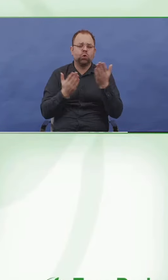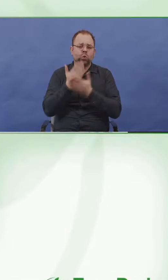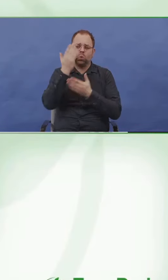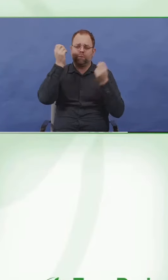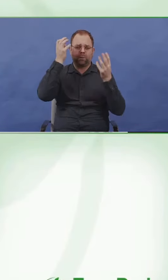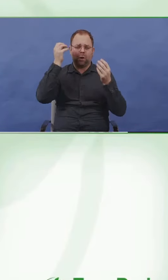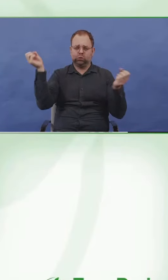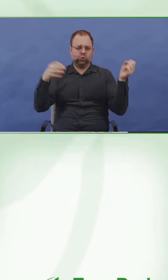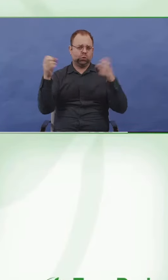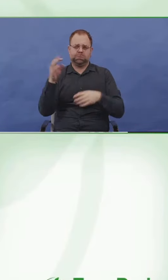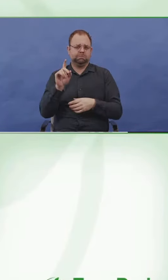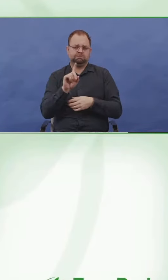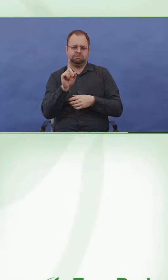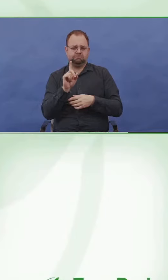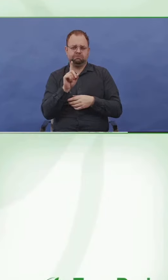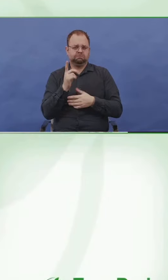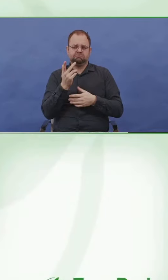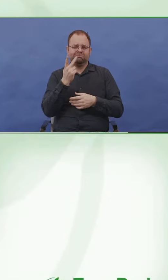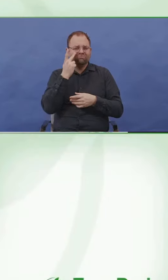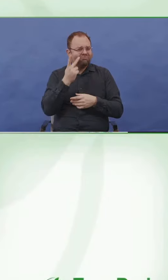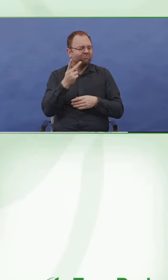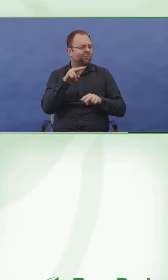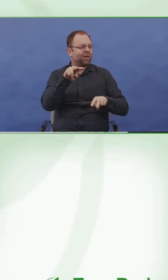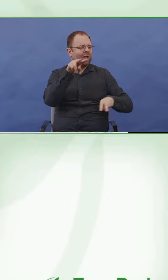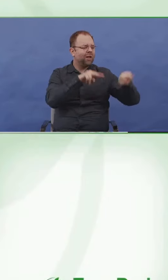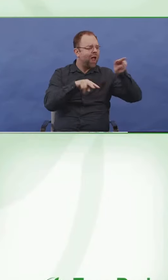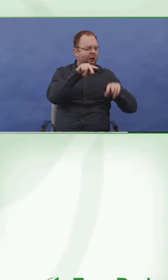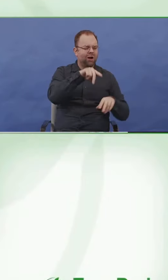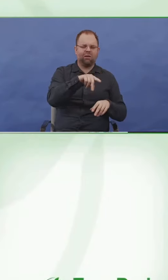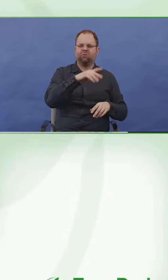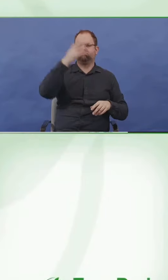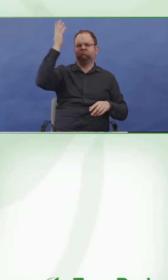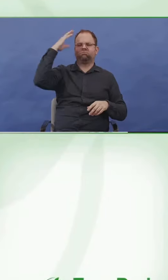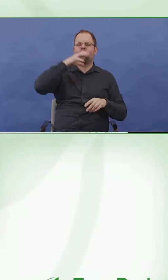again because I don't think we should talk – this is our approach.